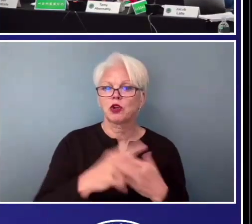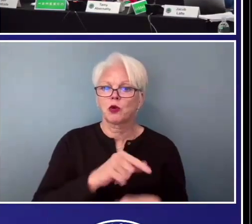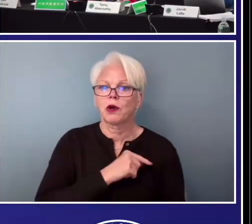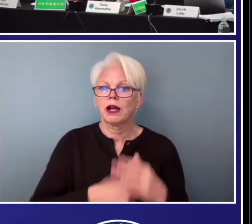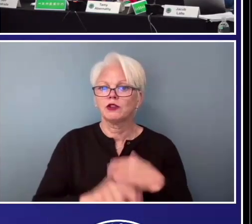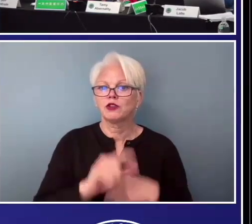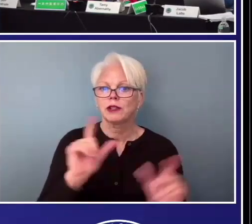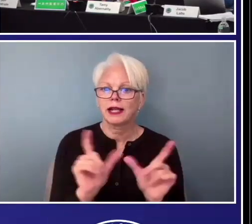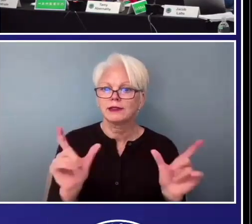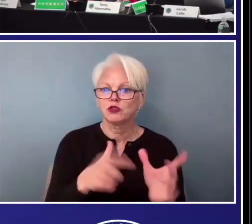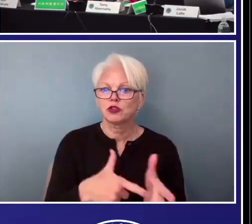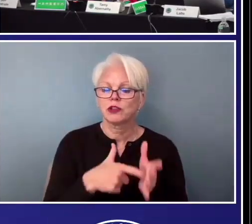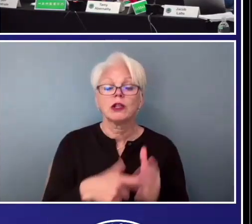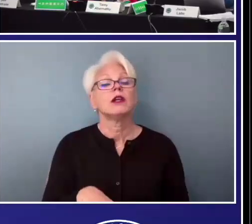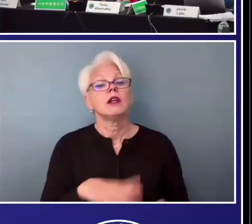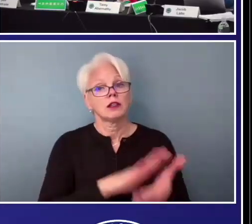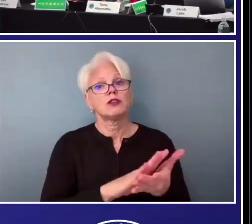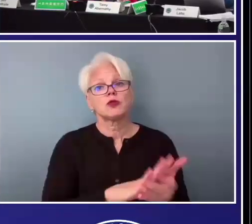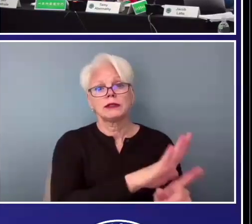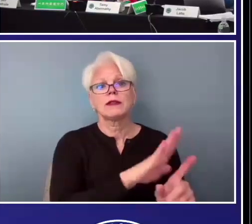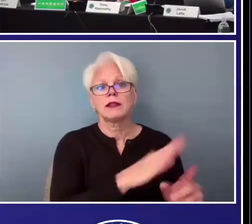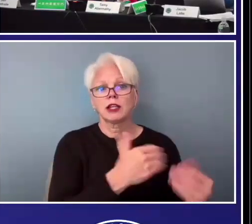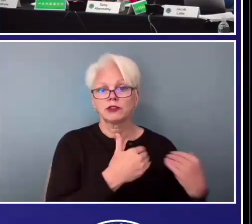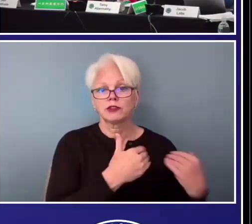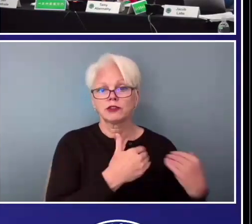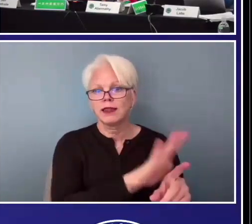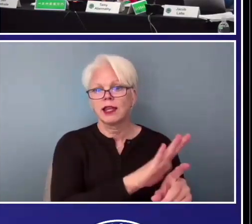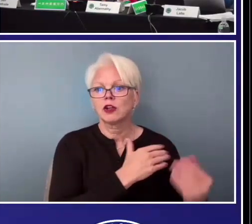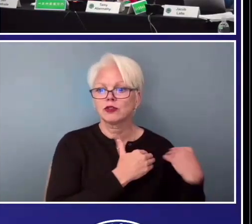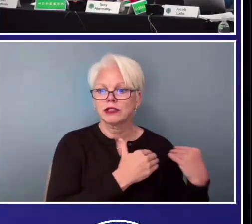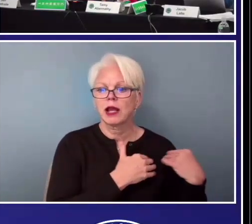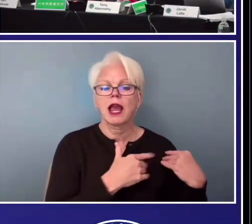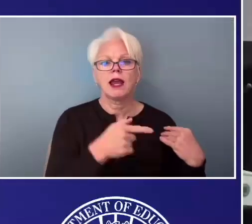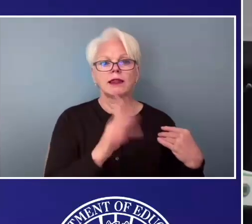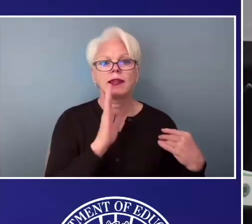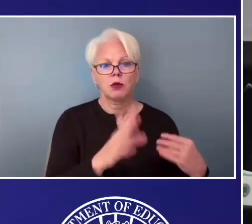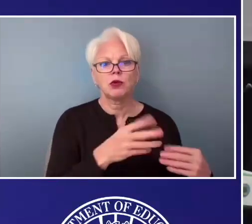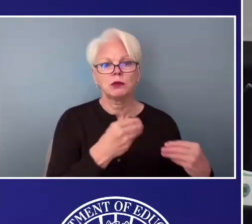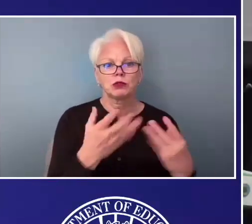It is a school responsibility and institution's responsibility, and they would be providing the disclosures.